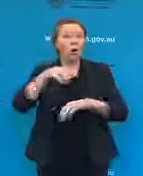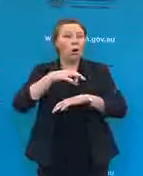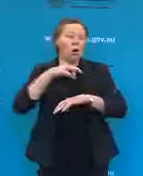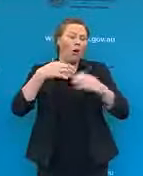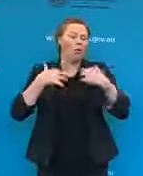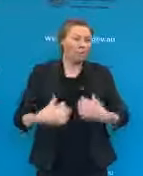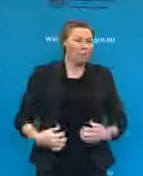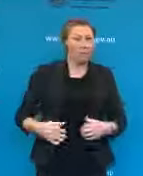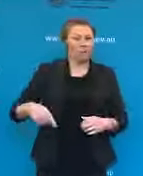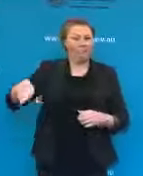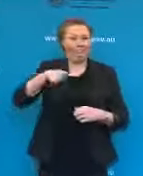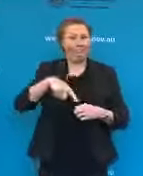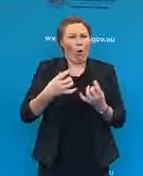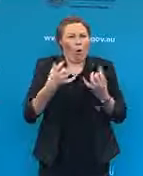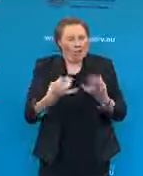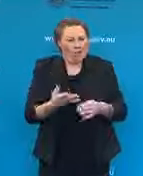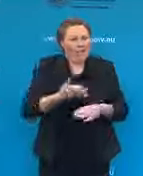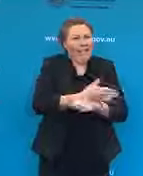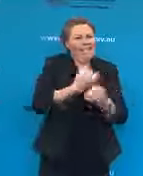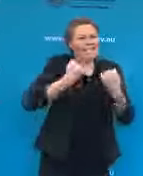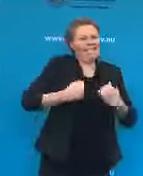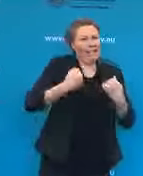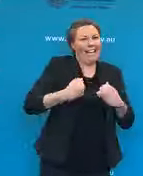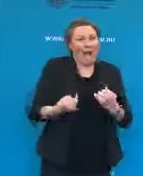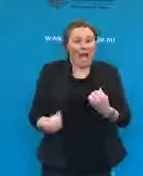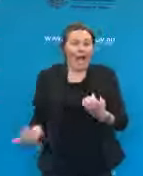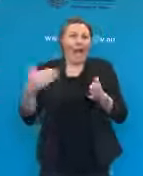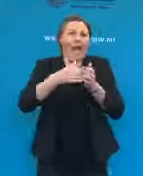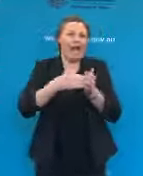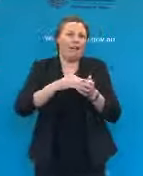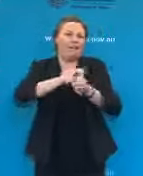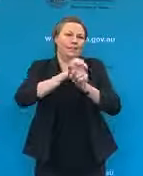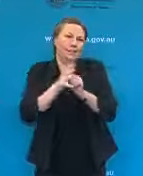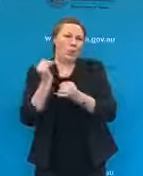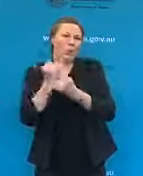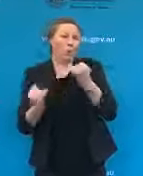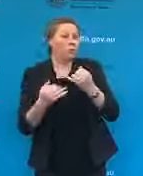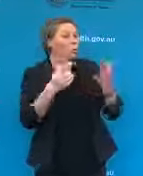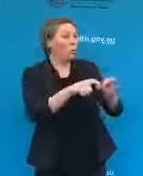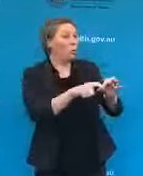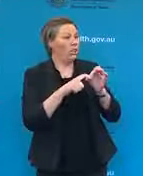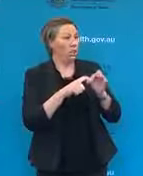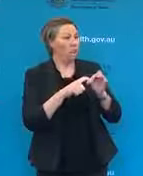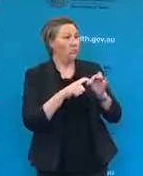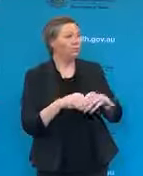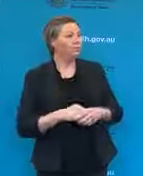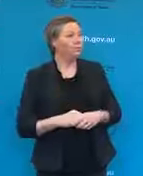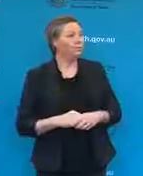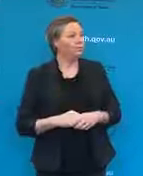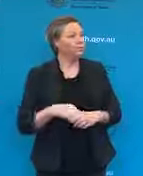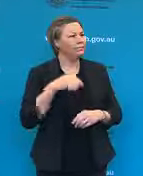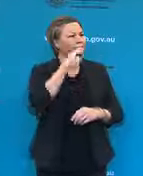potential to spread so I'll stop there and take questions. Reporter: Professor Murphy, how important is hotel quarantine and